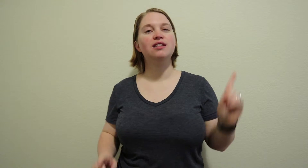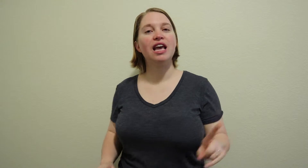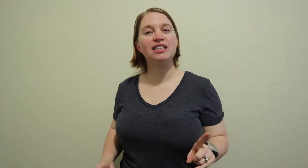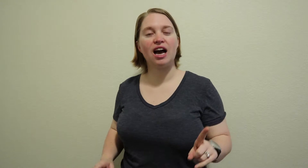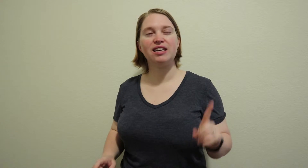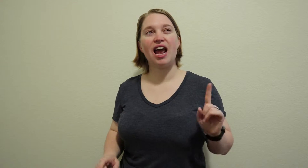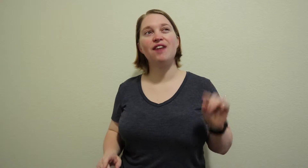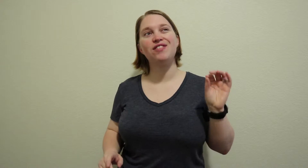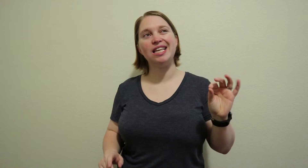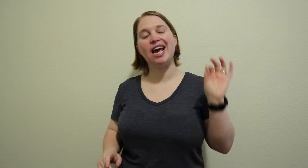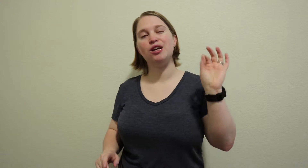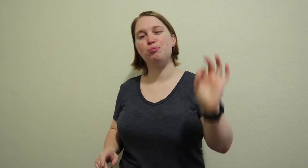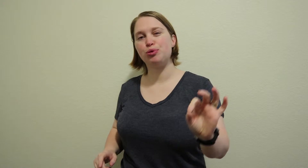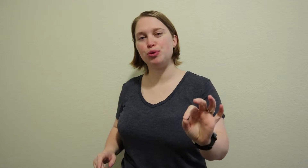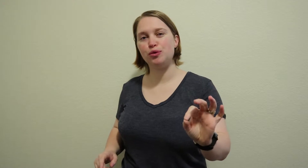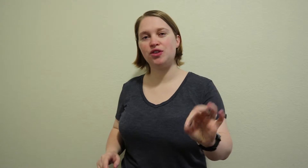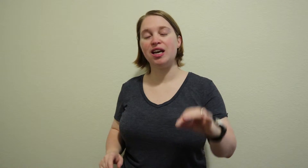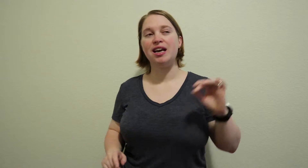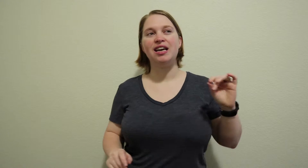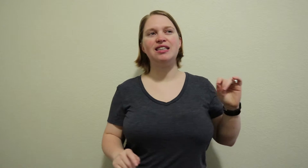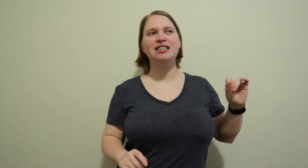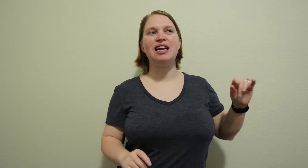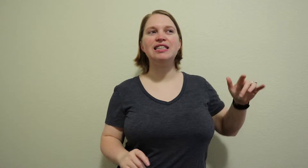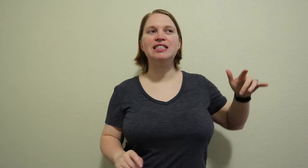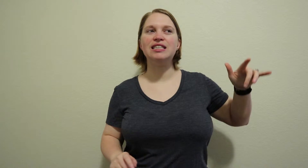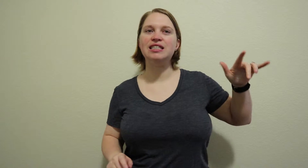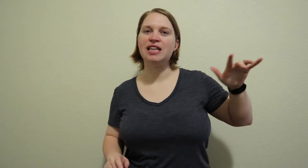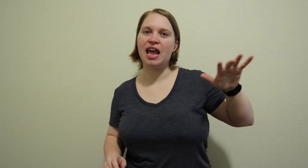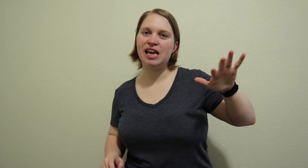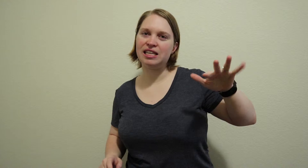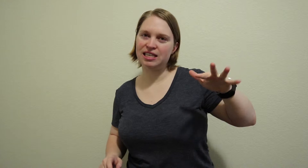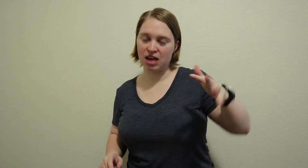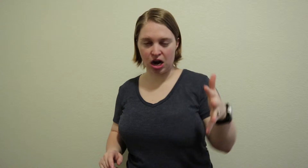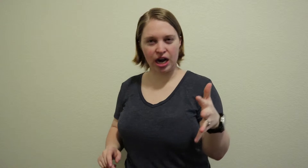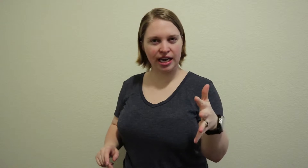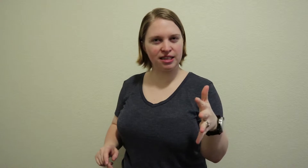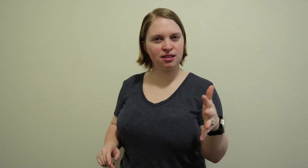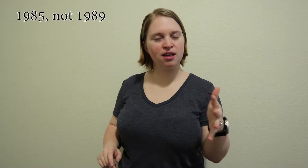it got FDA approved in 1989